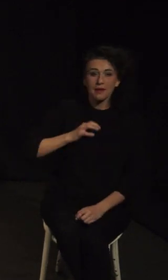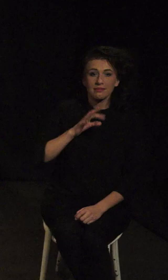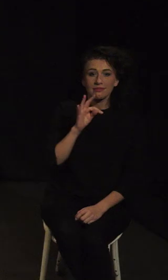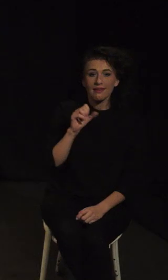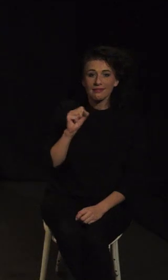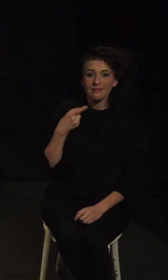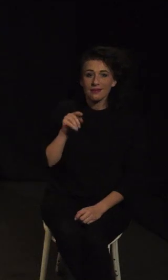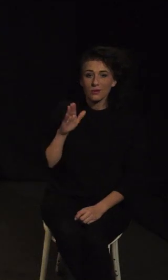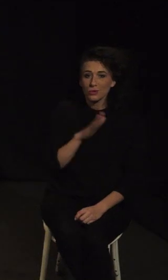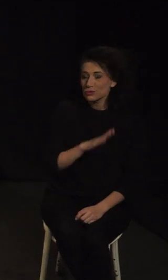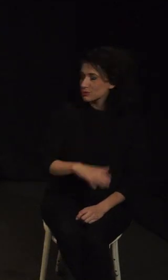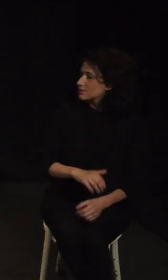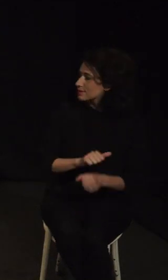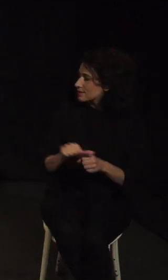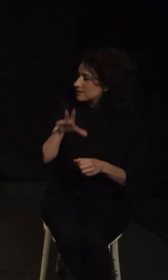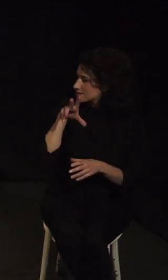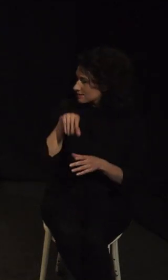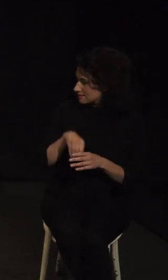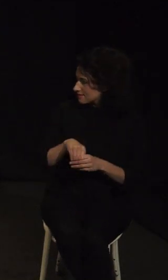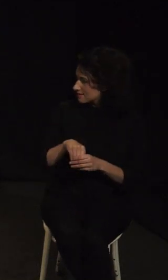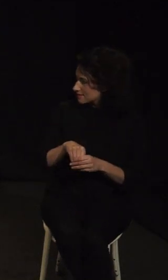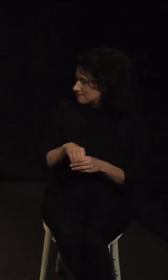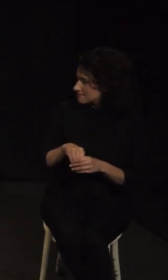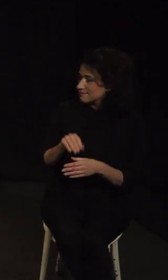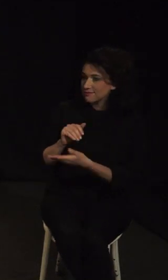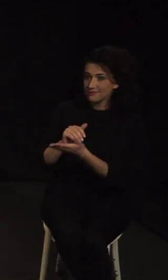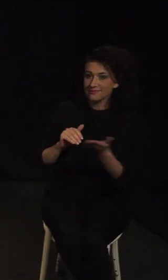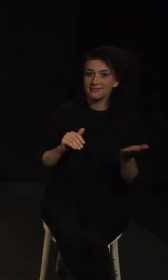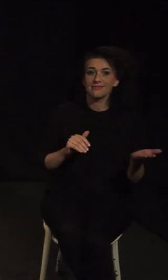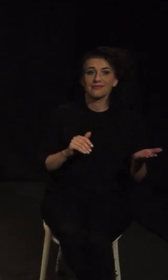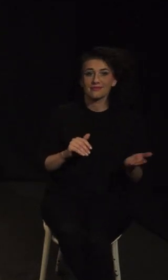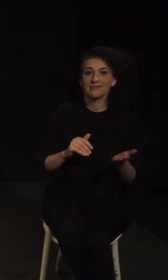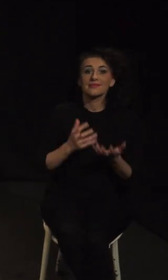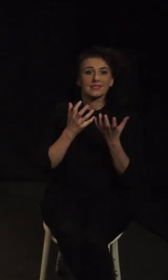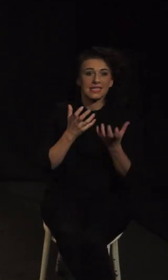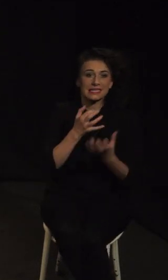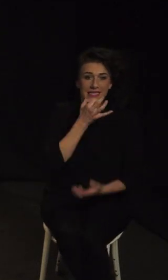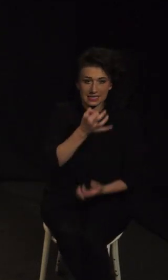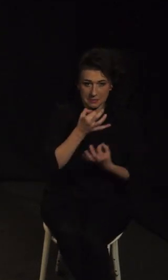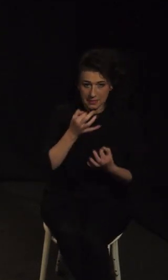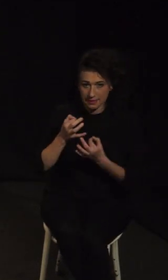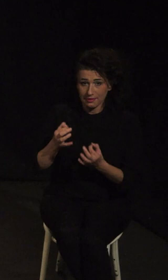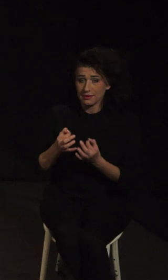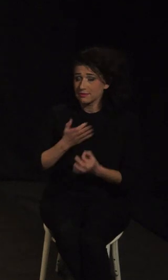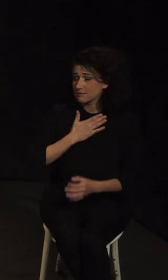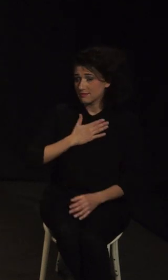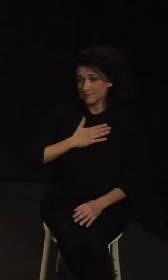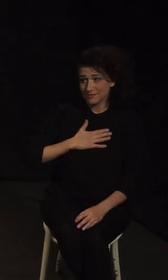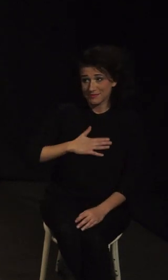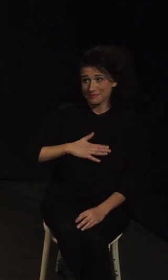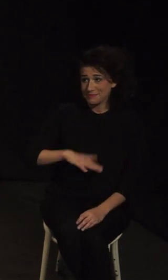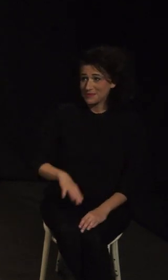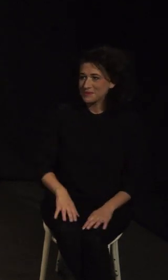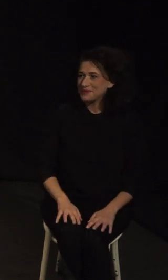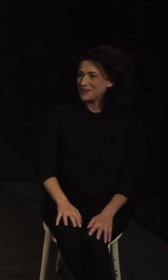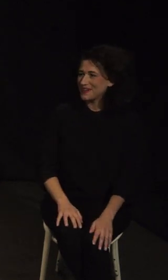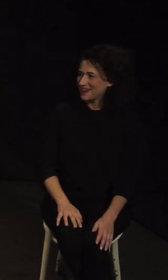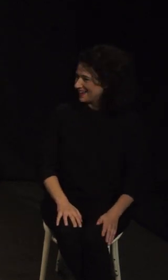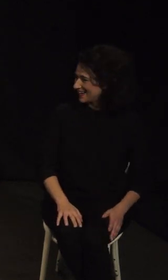Excuse me, if someone wants to ask me something, I'll be very pleased to answer.